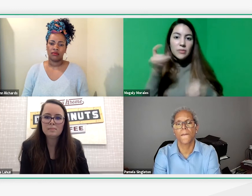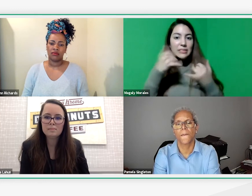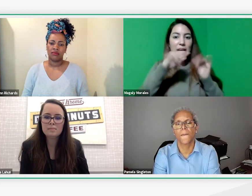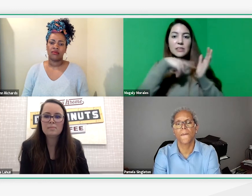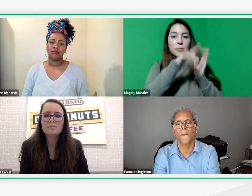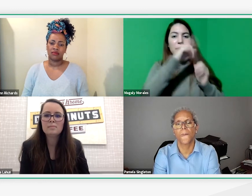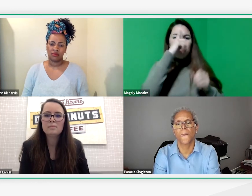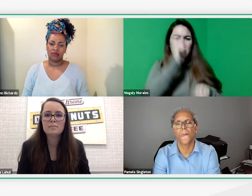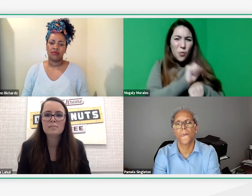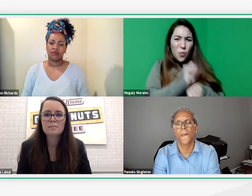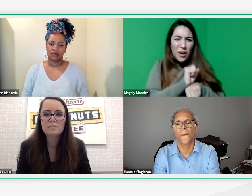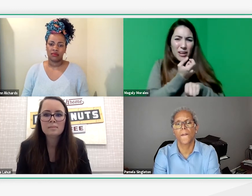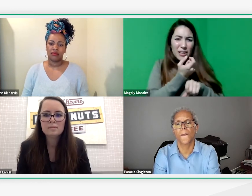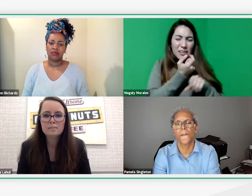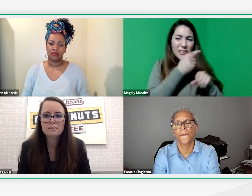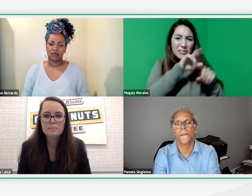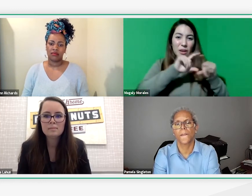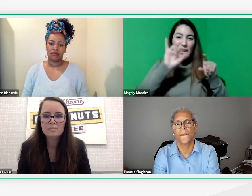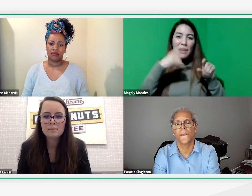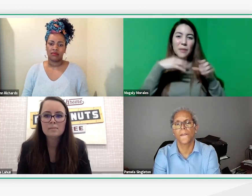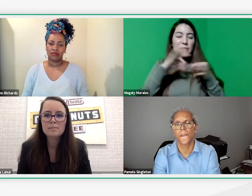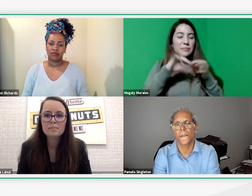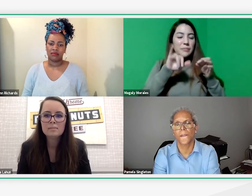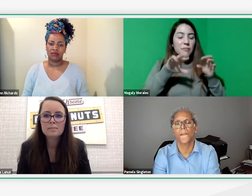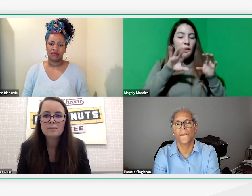and you're moving in the same year, and you're working,